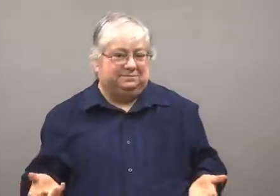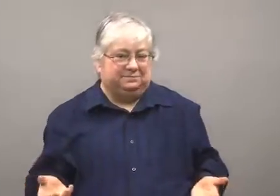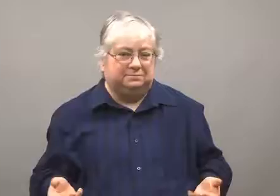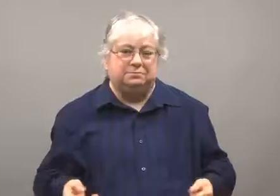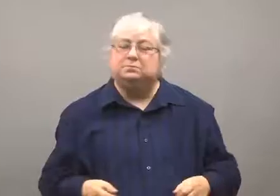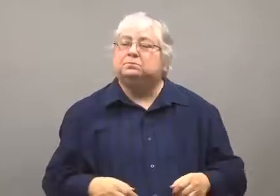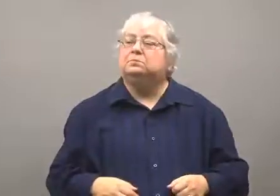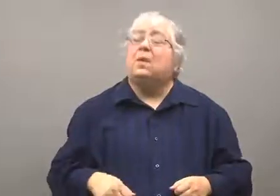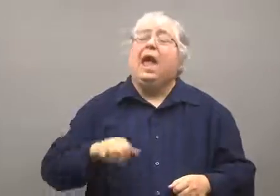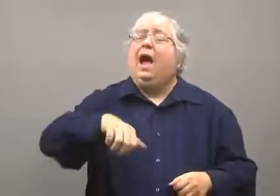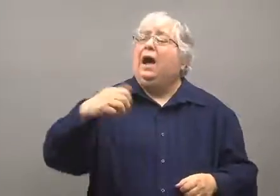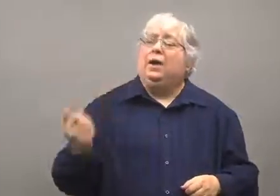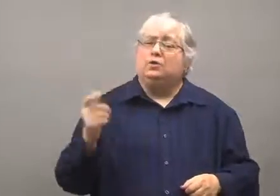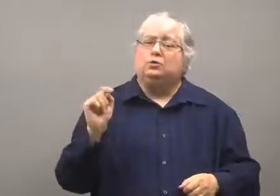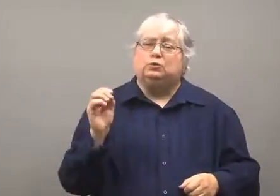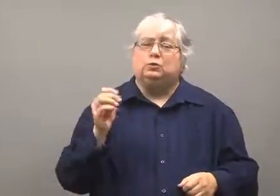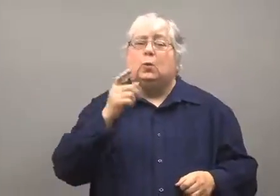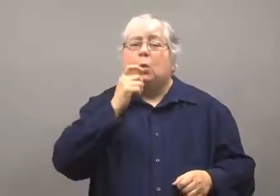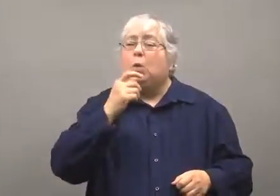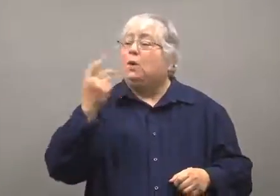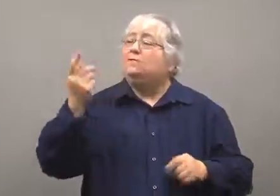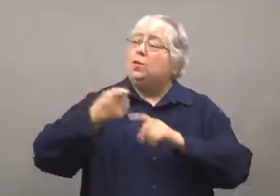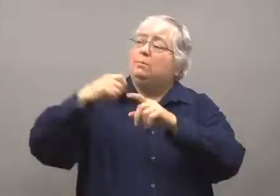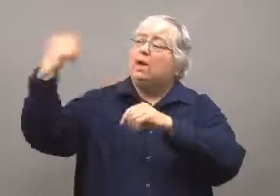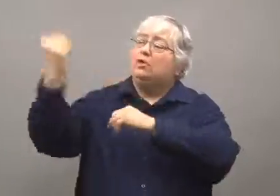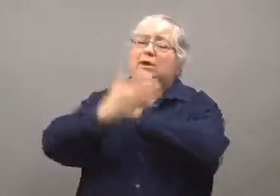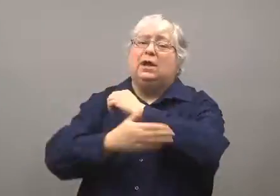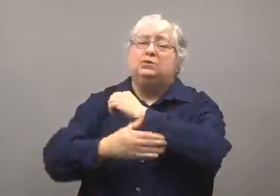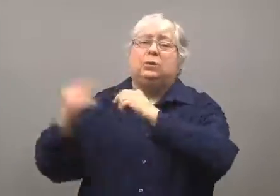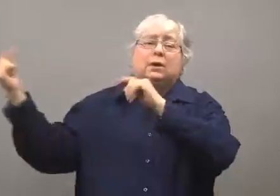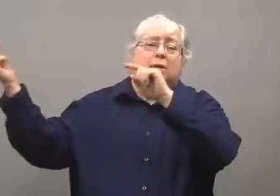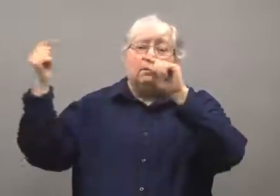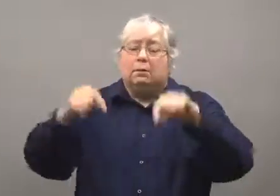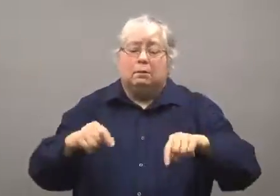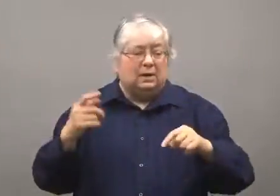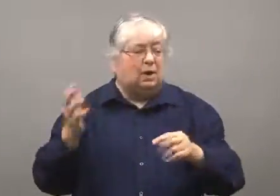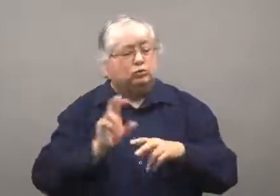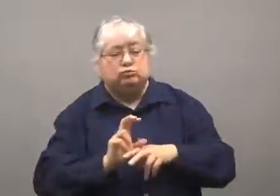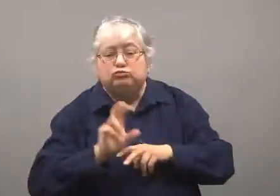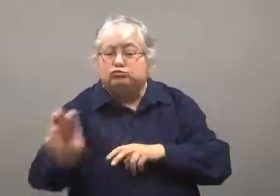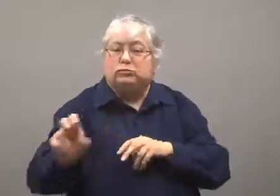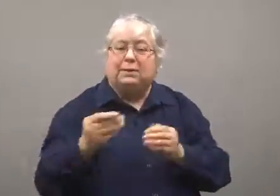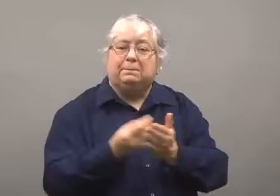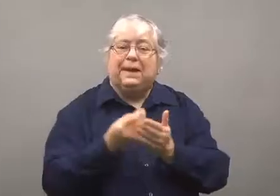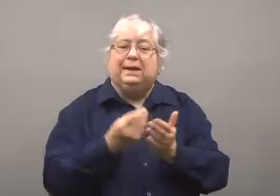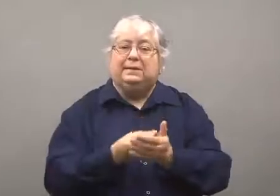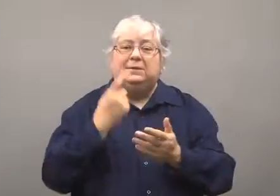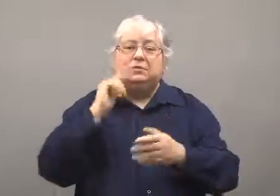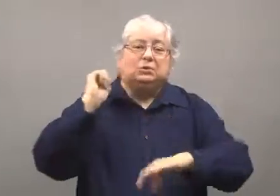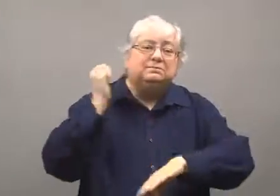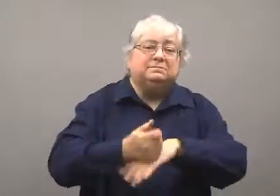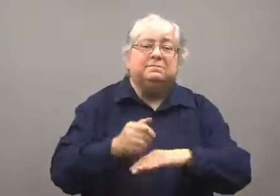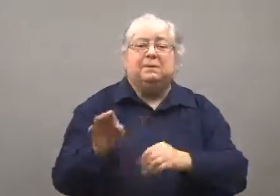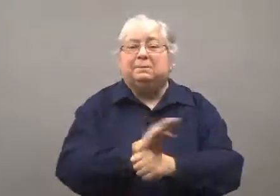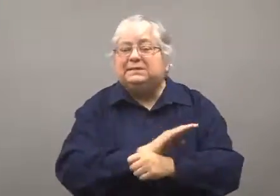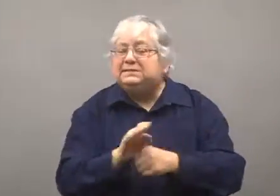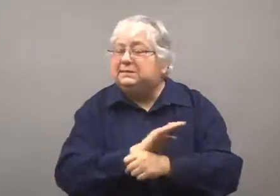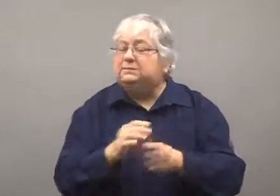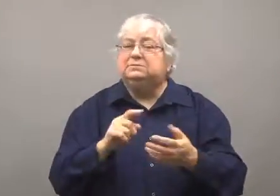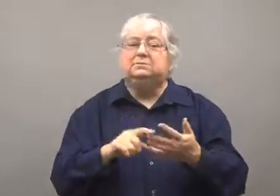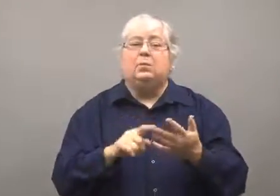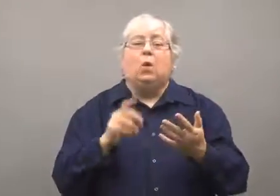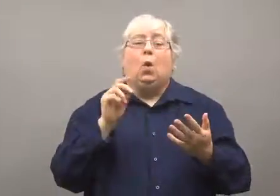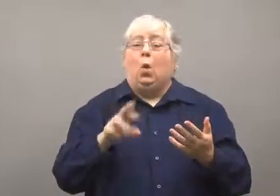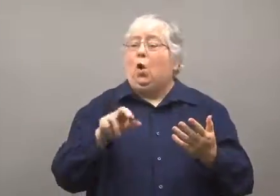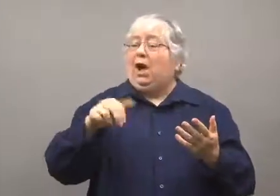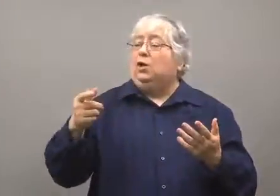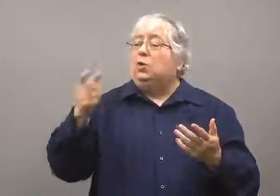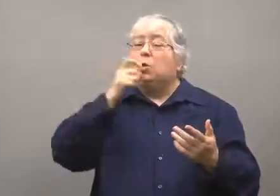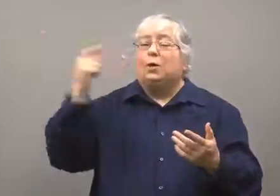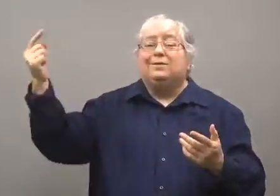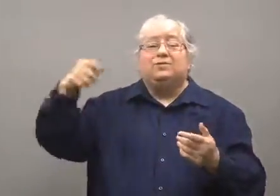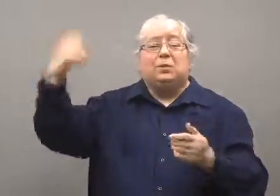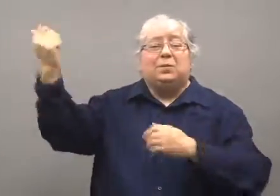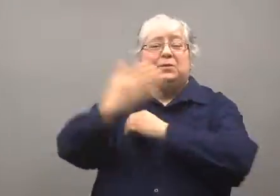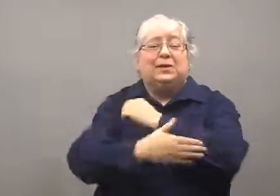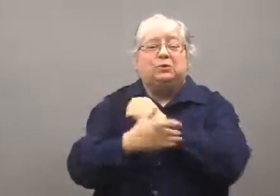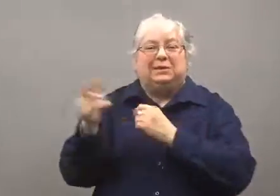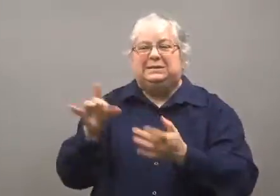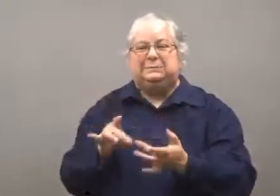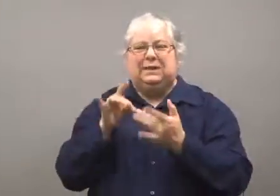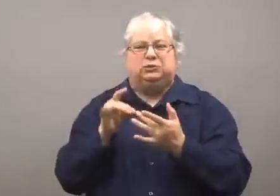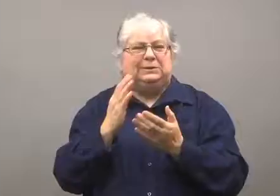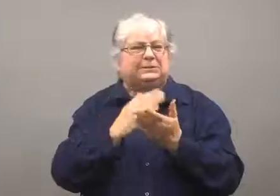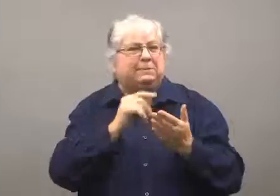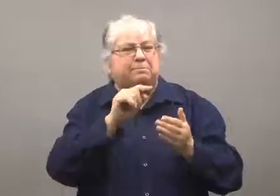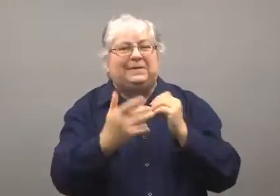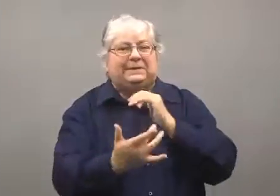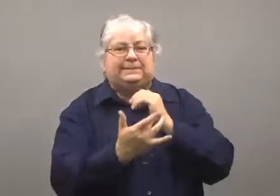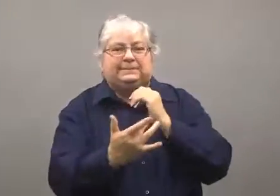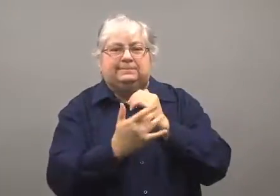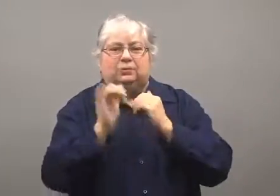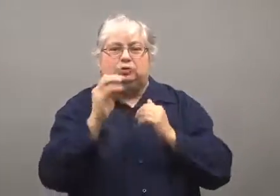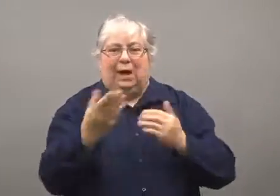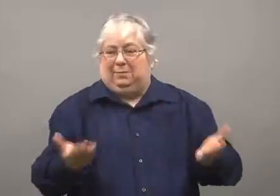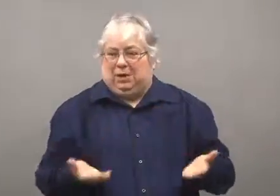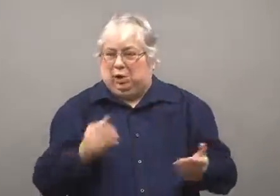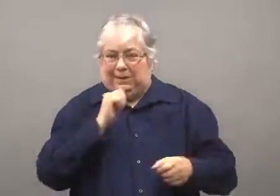Immigrants who invest money in businesses or who have technical skills